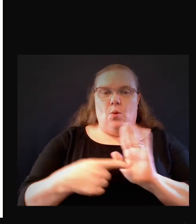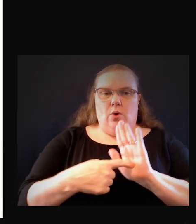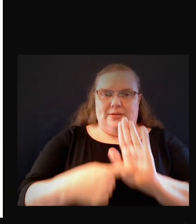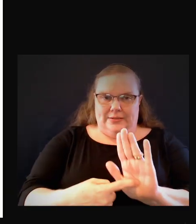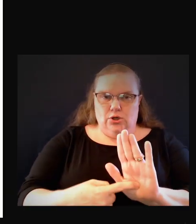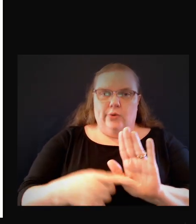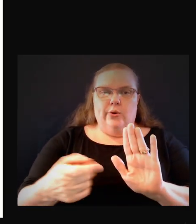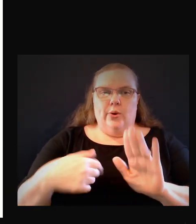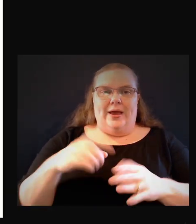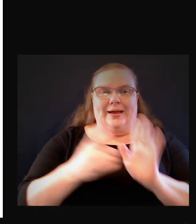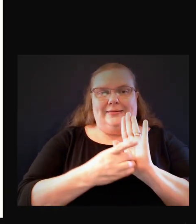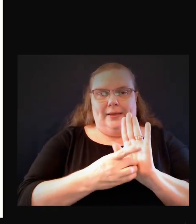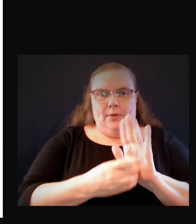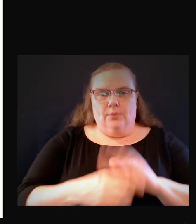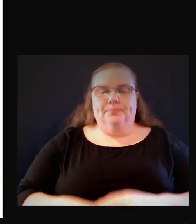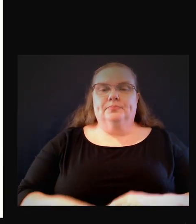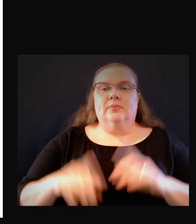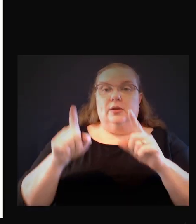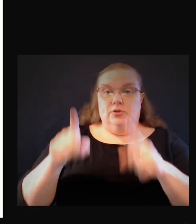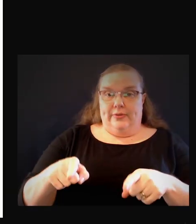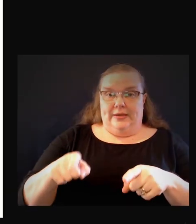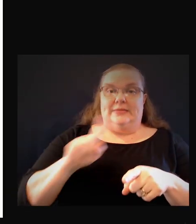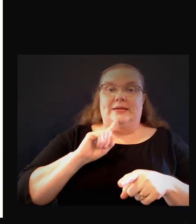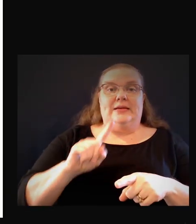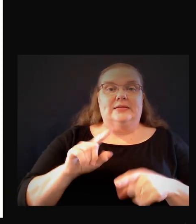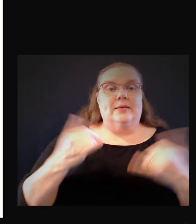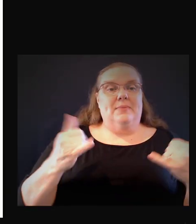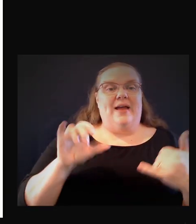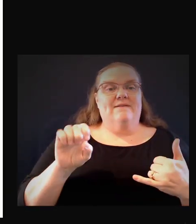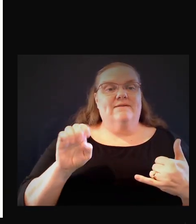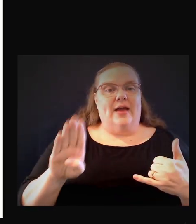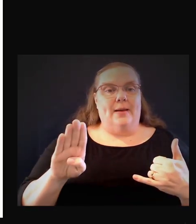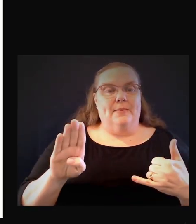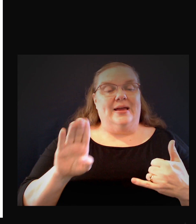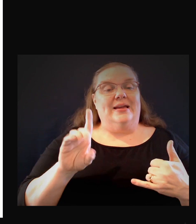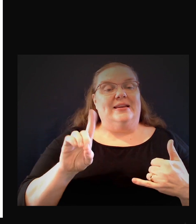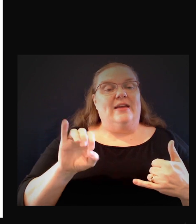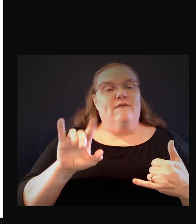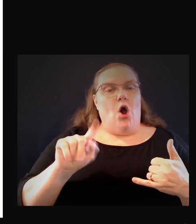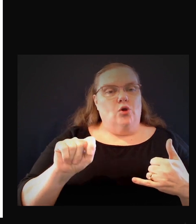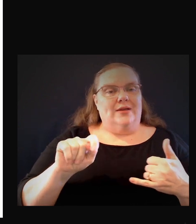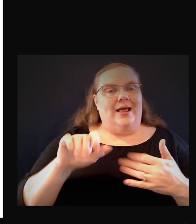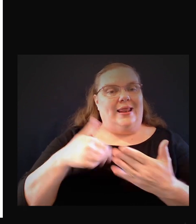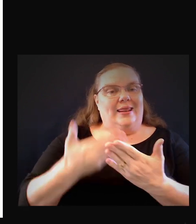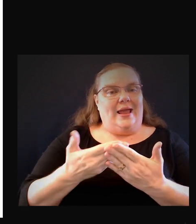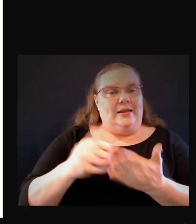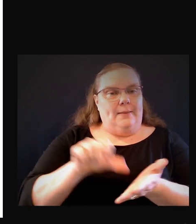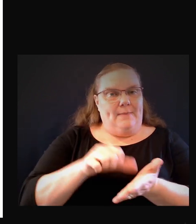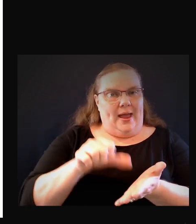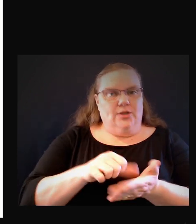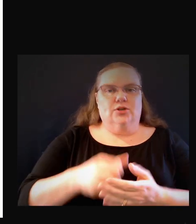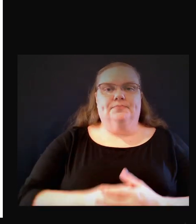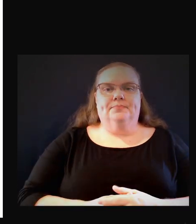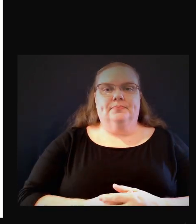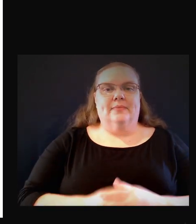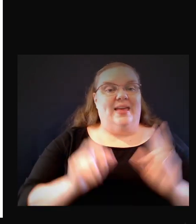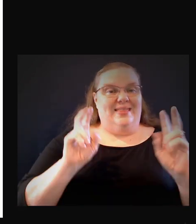So I am currently on the PlayFab's default landing page, the Title Overview. I will navigate to Players on the left-hand side,